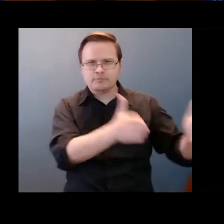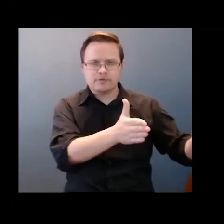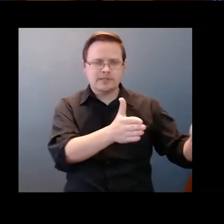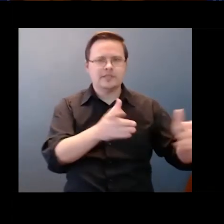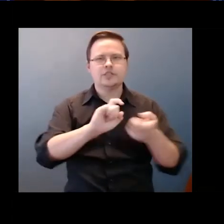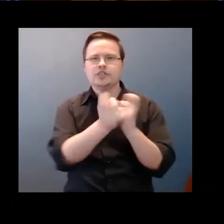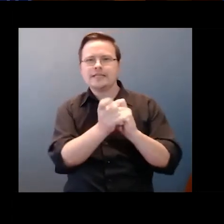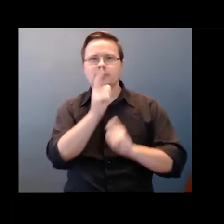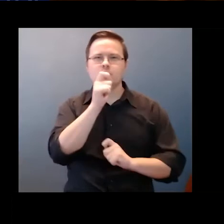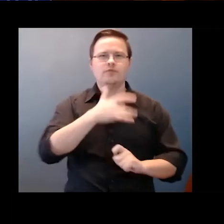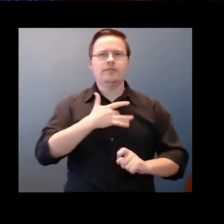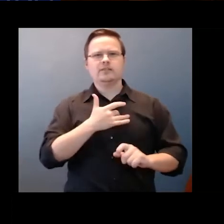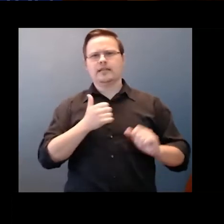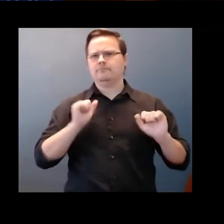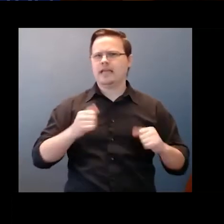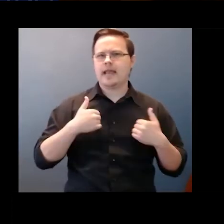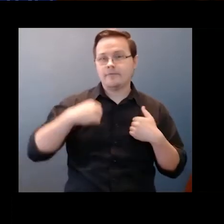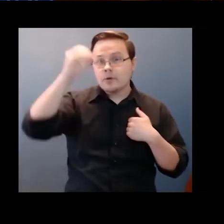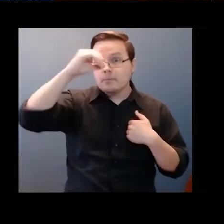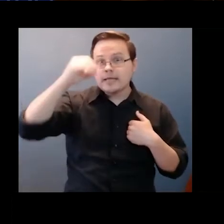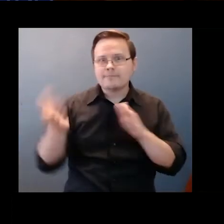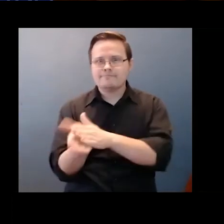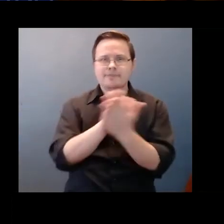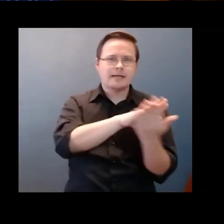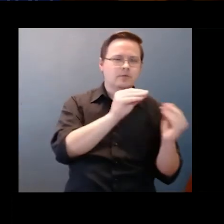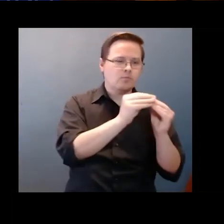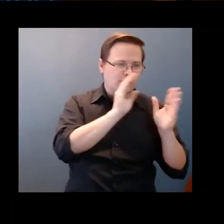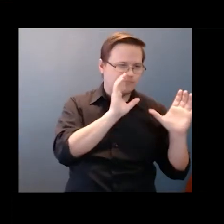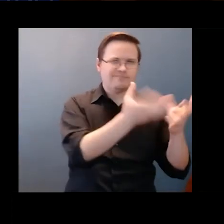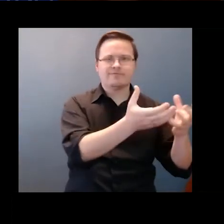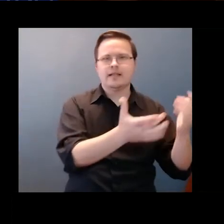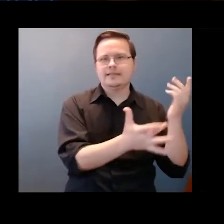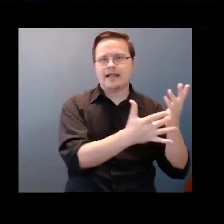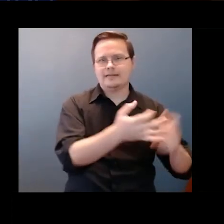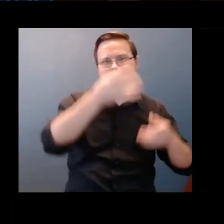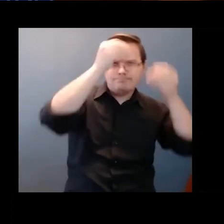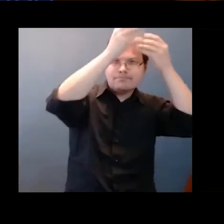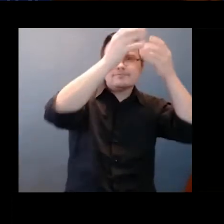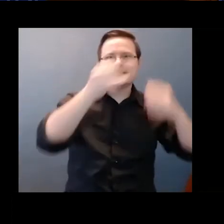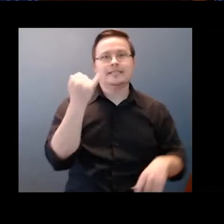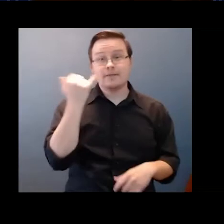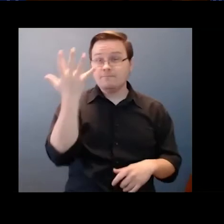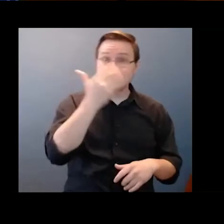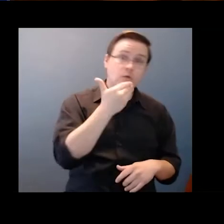Too. Technical experts is face, right? Good, it's bad. What are its technical capacities?